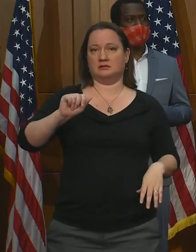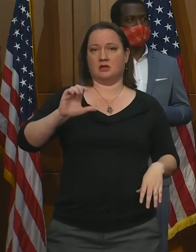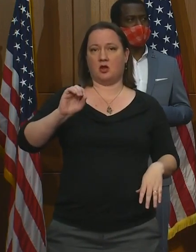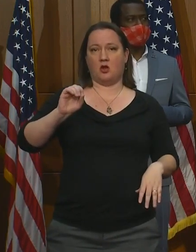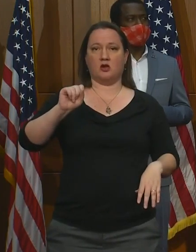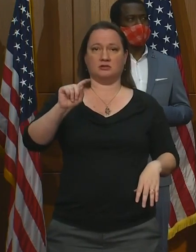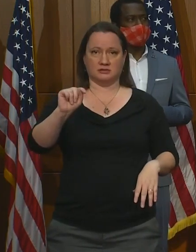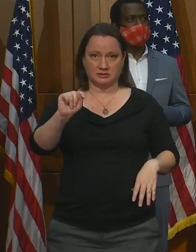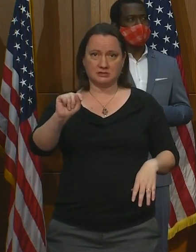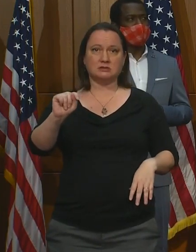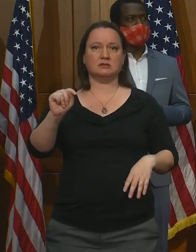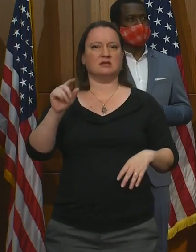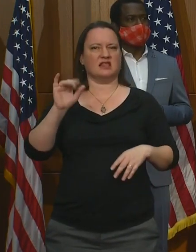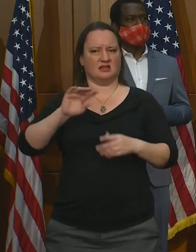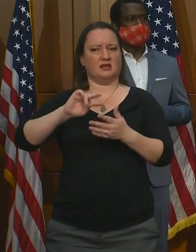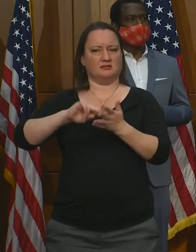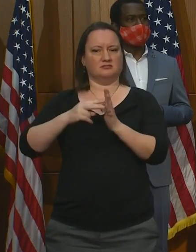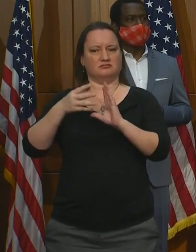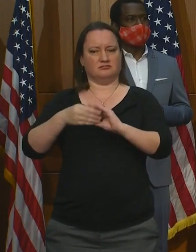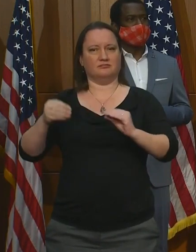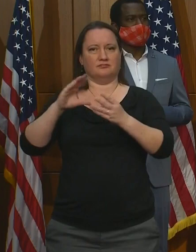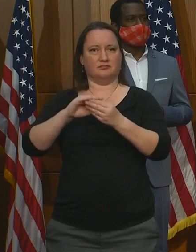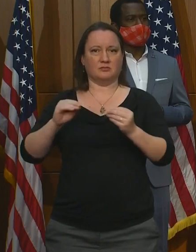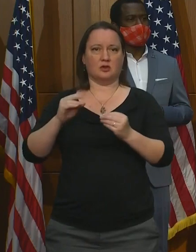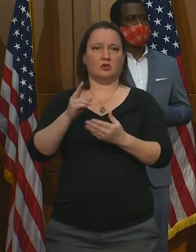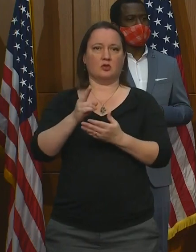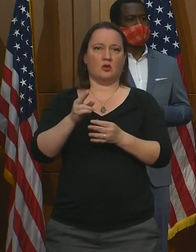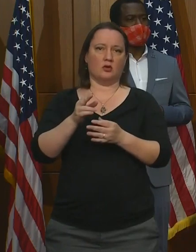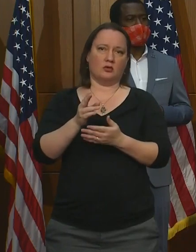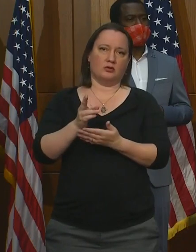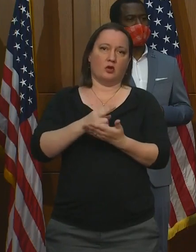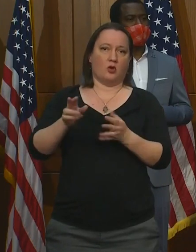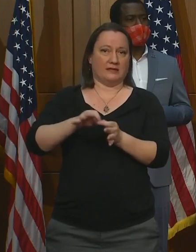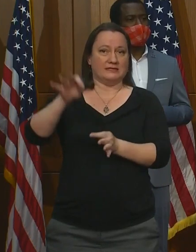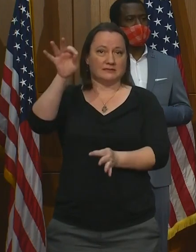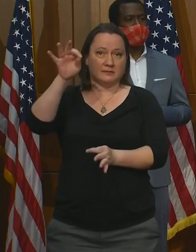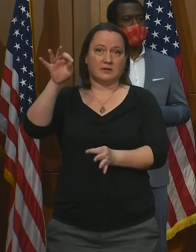THE CUSTOMER TALKED ABOUT THE STORY OF THE HOLY SPIRIT